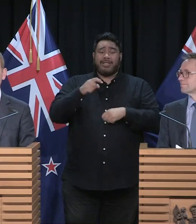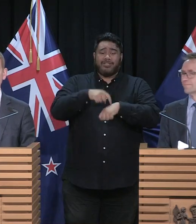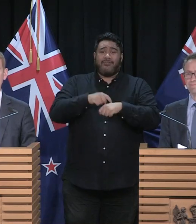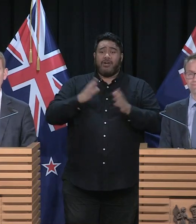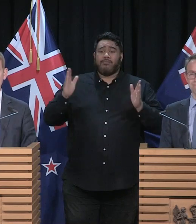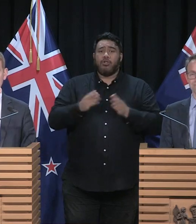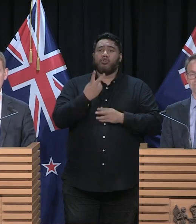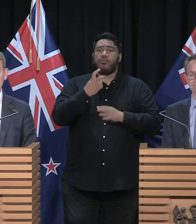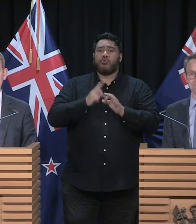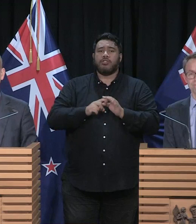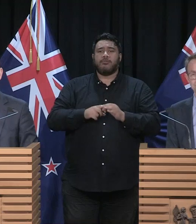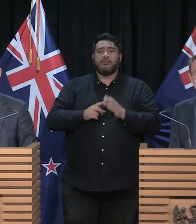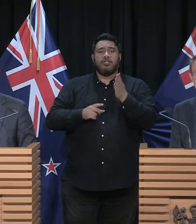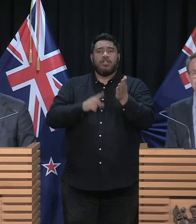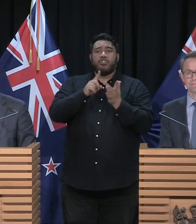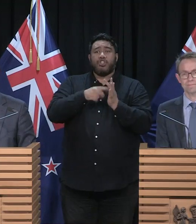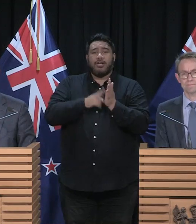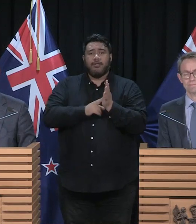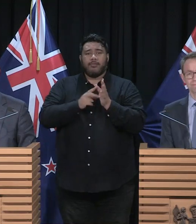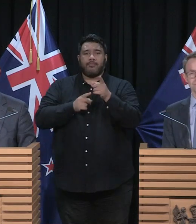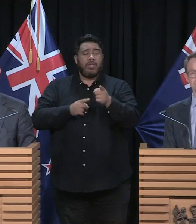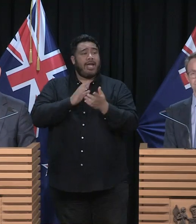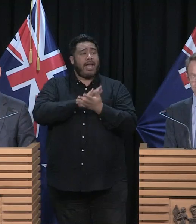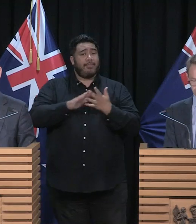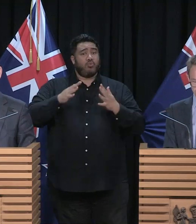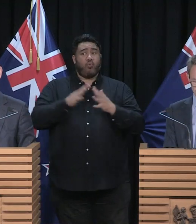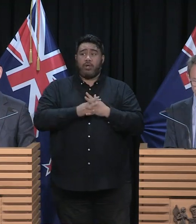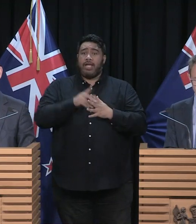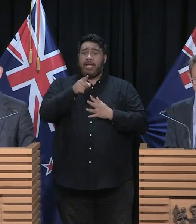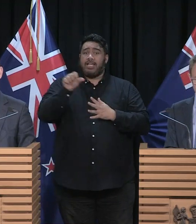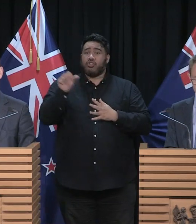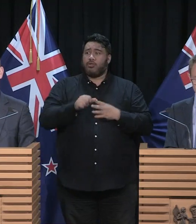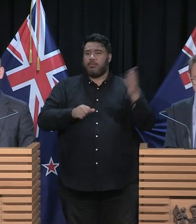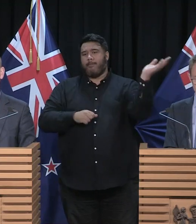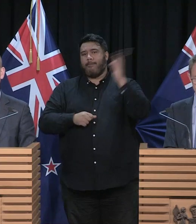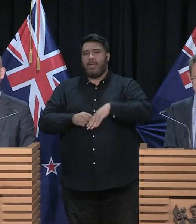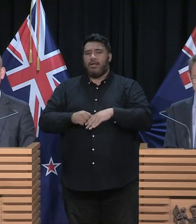committed and clear about what their role is. Alright. We're both on a reasonably tight time frame.